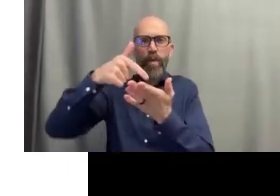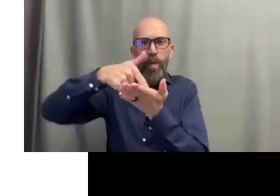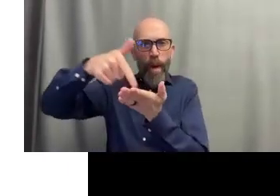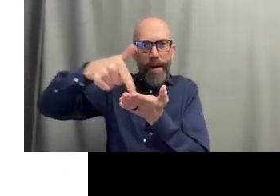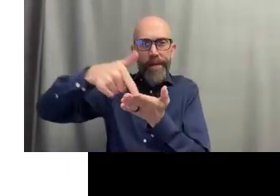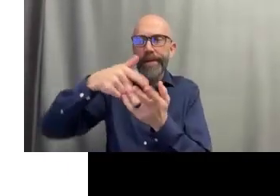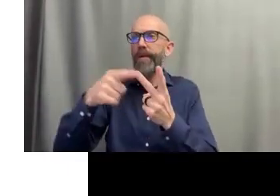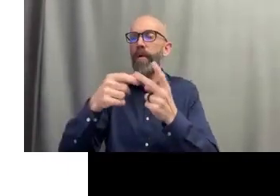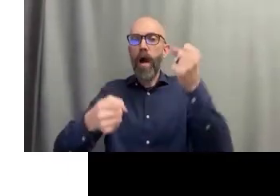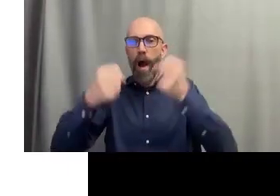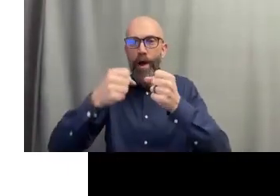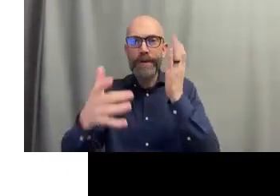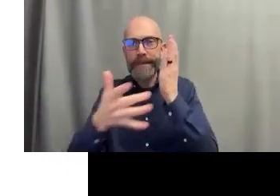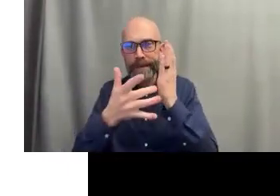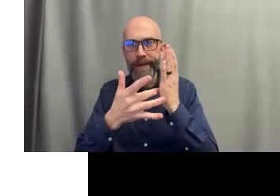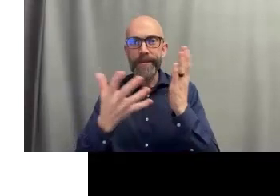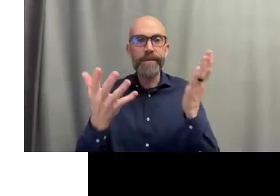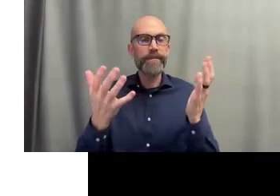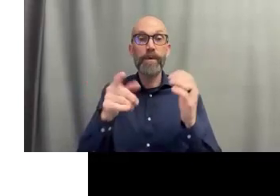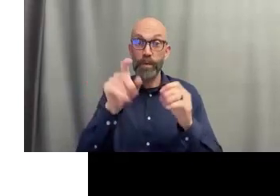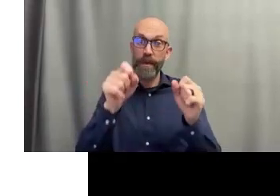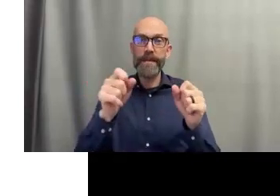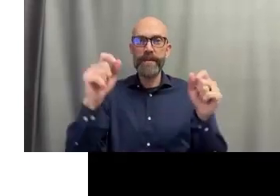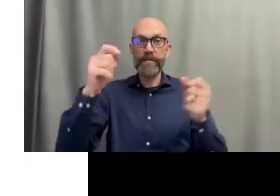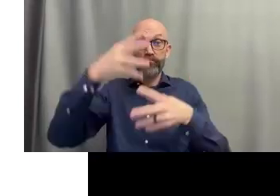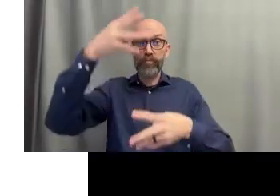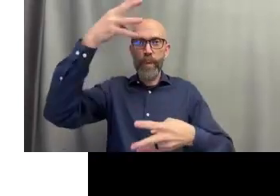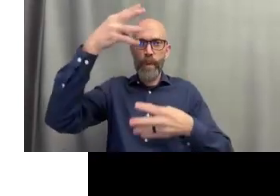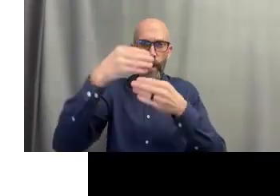technology, you can narrow down for, to those industries to view.